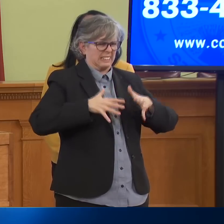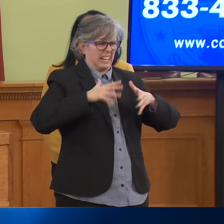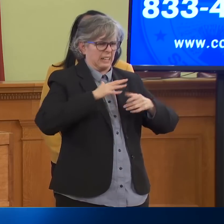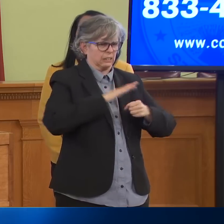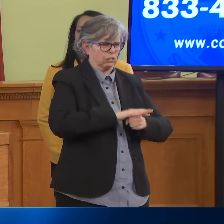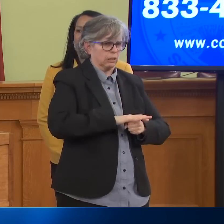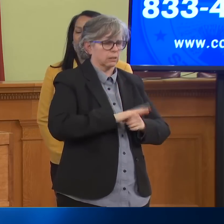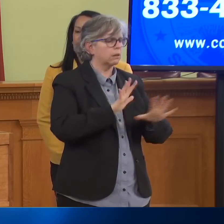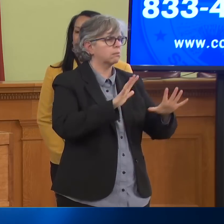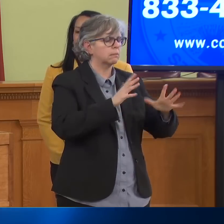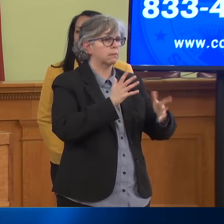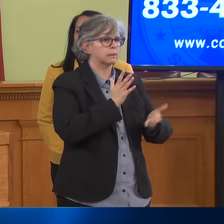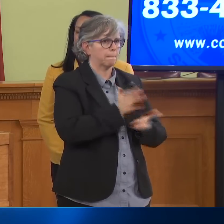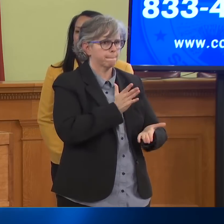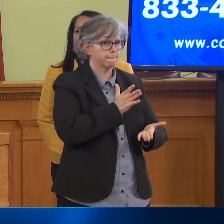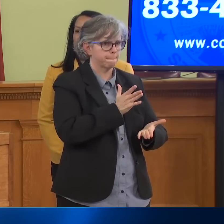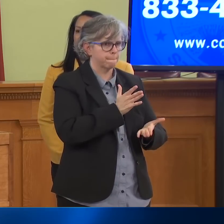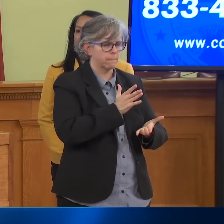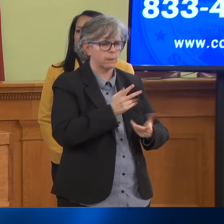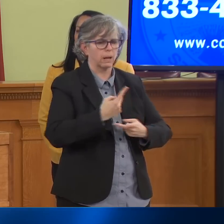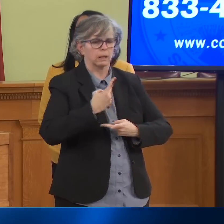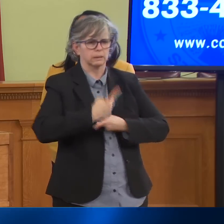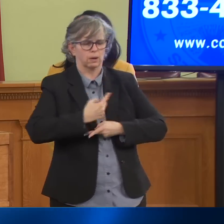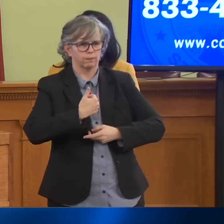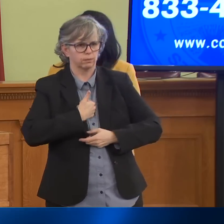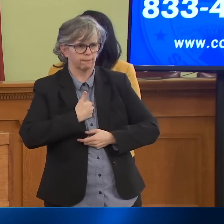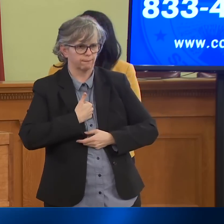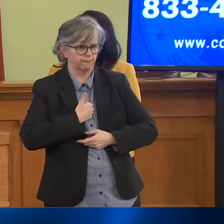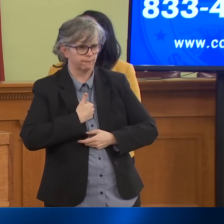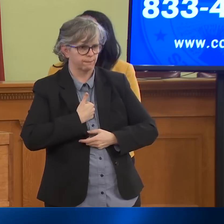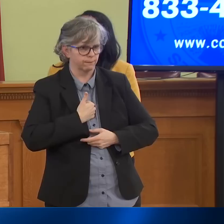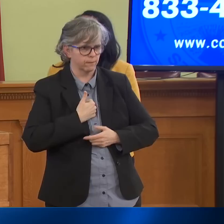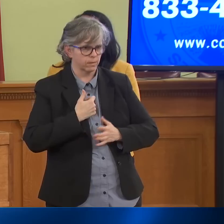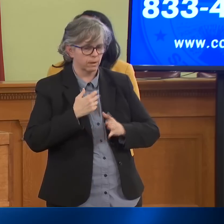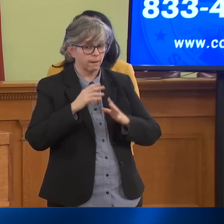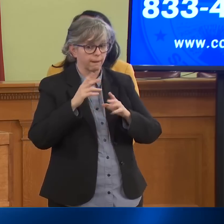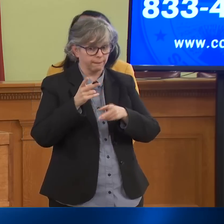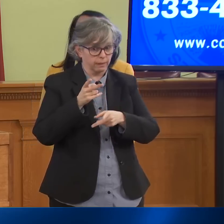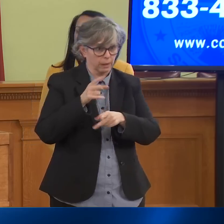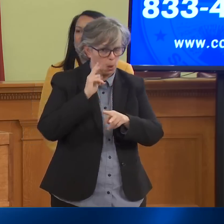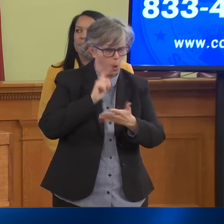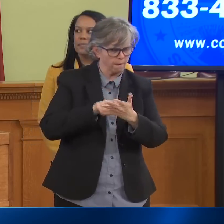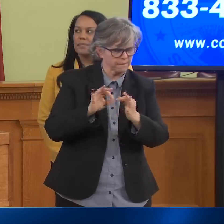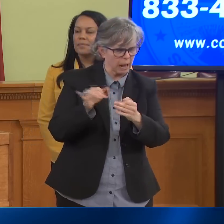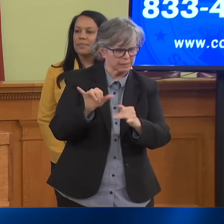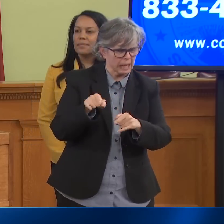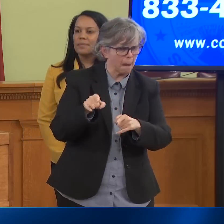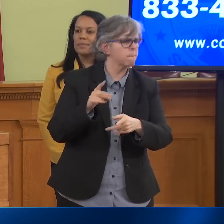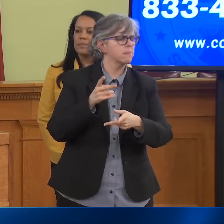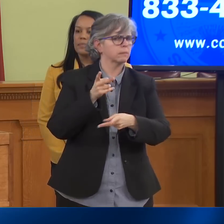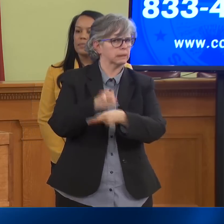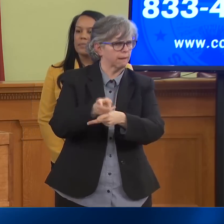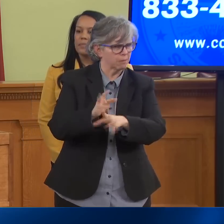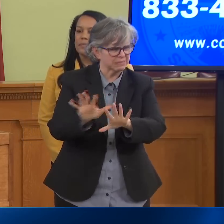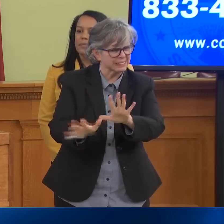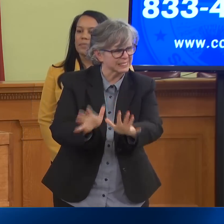TOO MUCH, SLEEPING TO THE LR TOO MUCH, THESE ARE THINGS THAT ARE SIGNS OF ANXIETY AND STRESS SO MONITOR THOSE AND TAKE A BREAK, AND DO SOMETHING HEALTHY